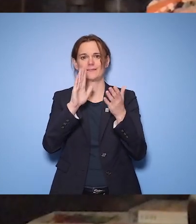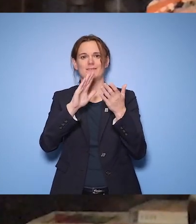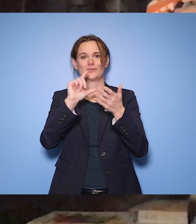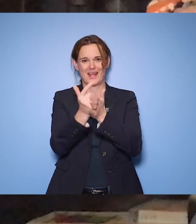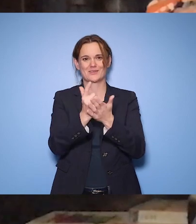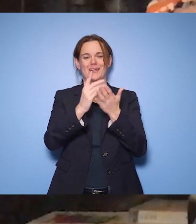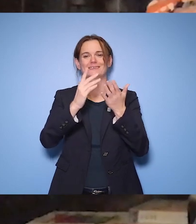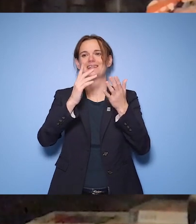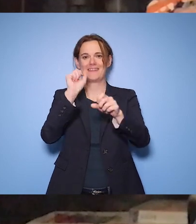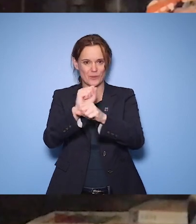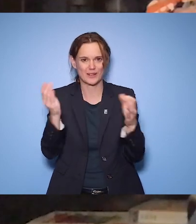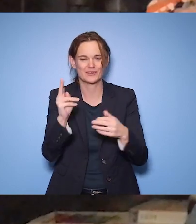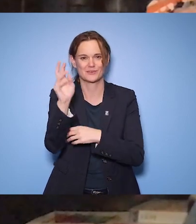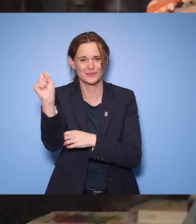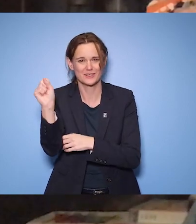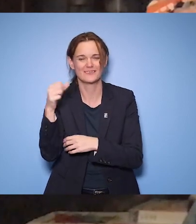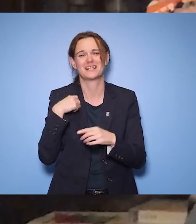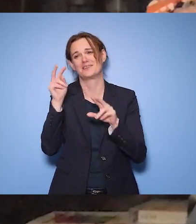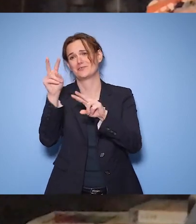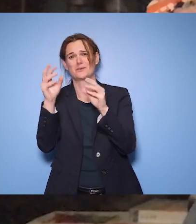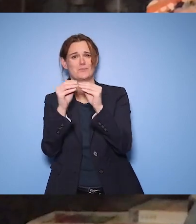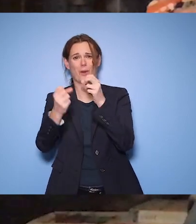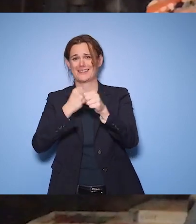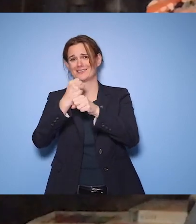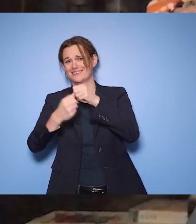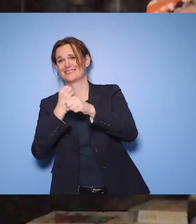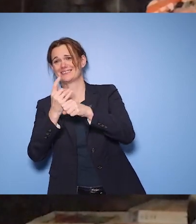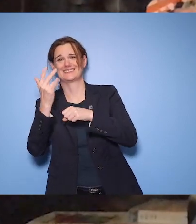tomorrow and I look optimistically forward to the coming years as we all work together